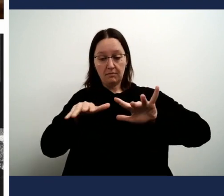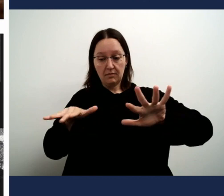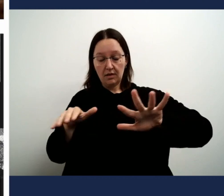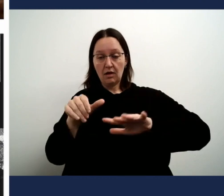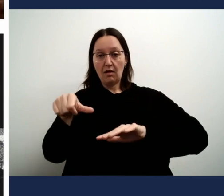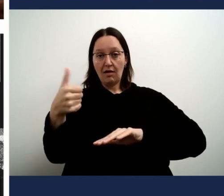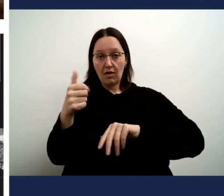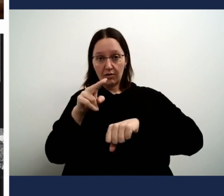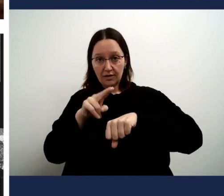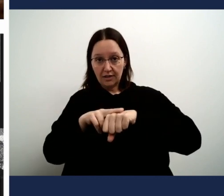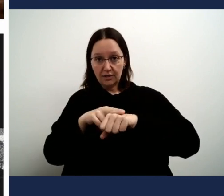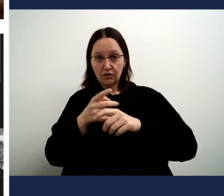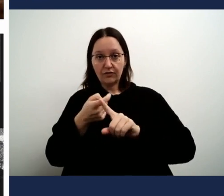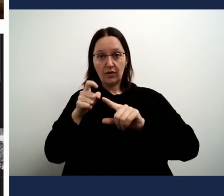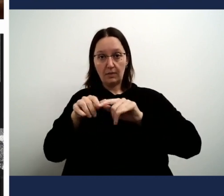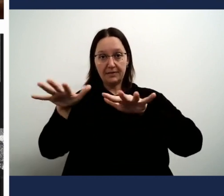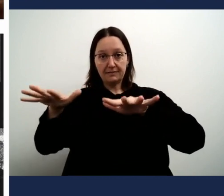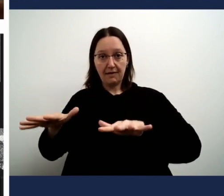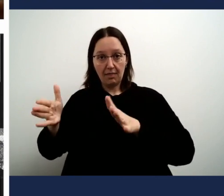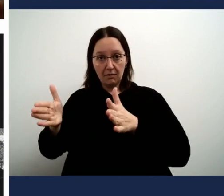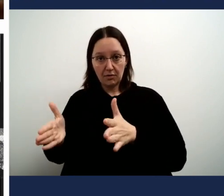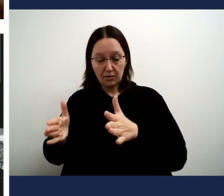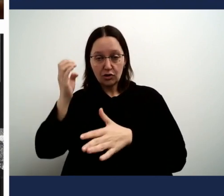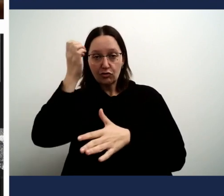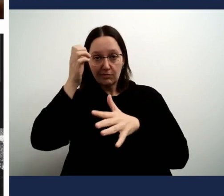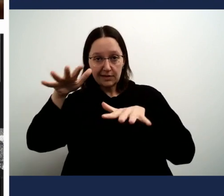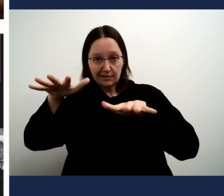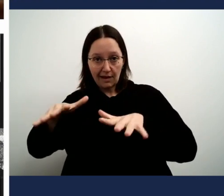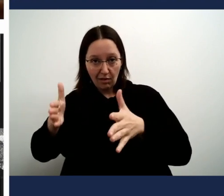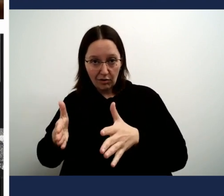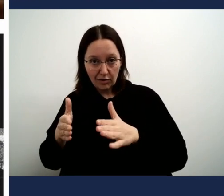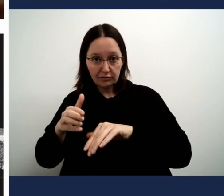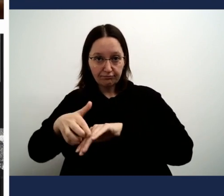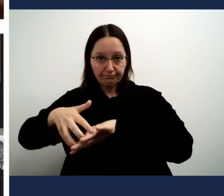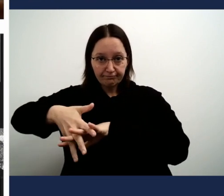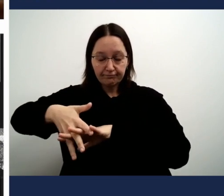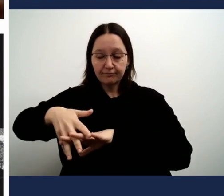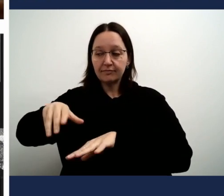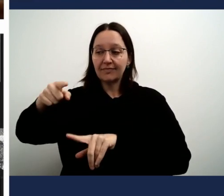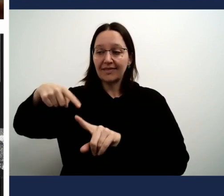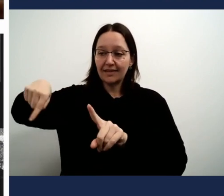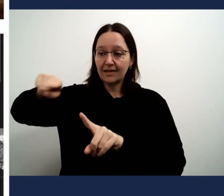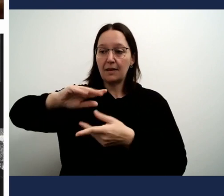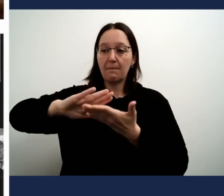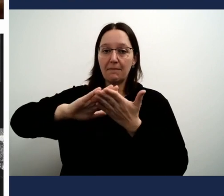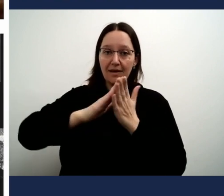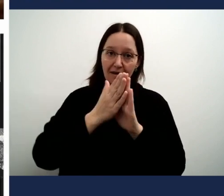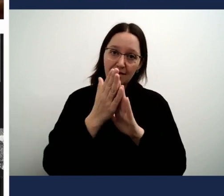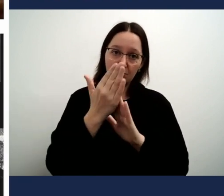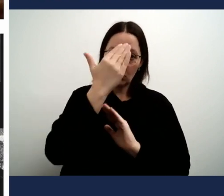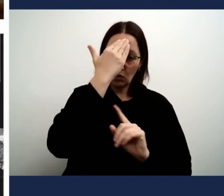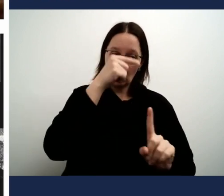Palestinians. Palestinian civil rights orationss have also seen --